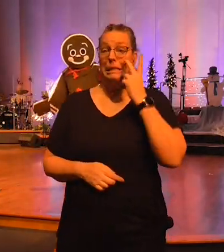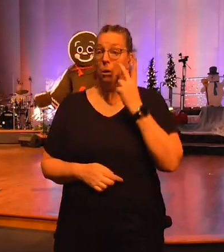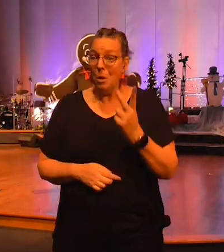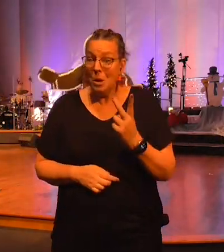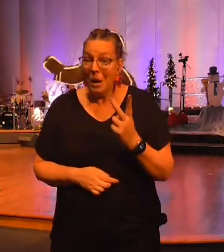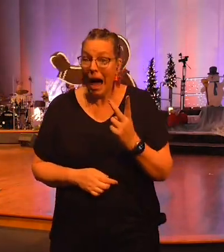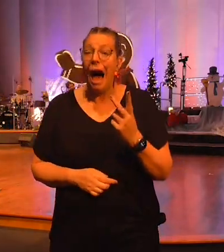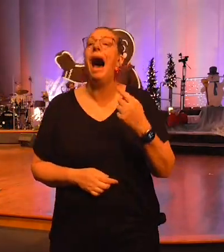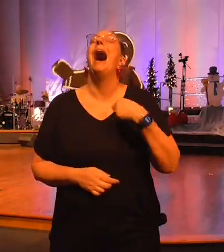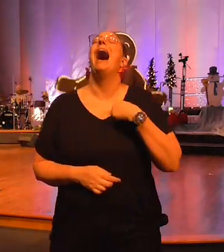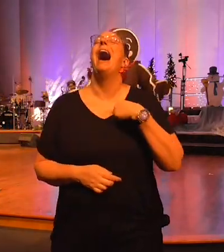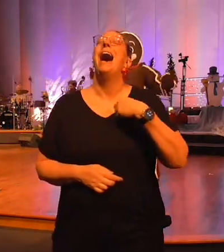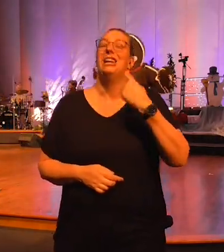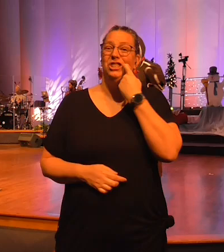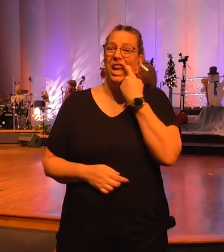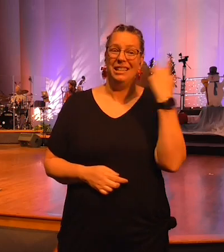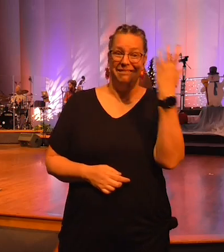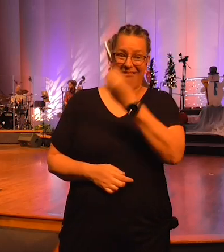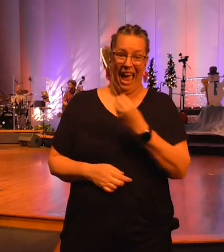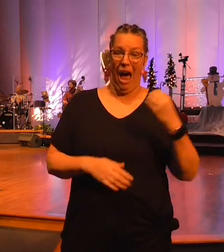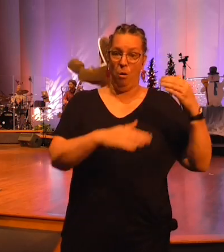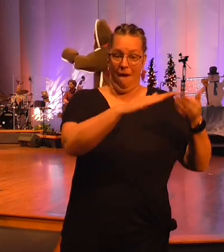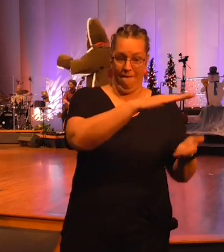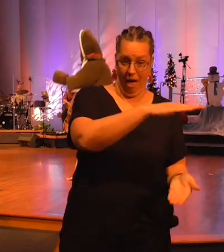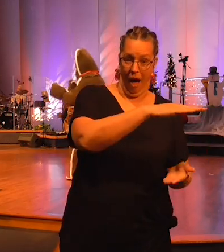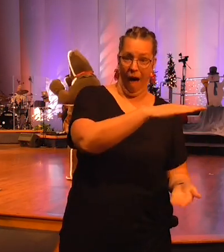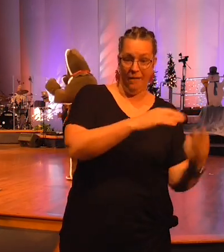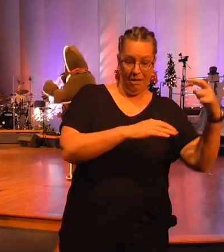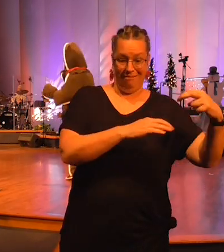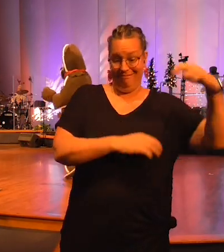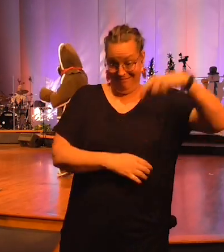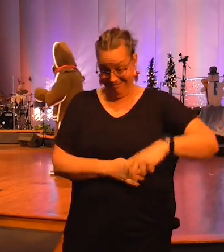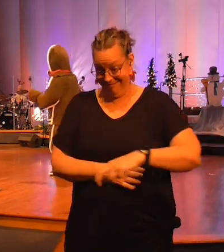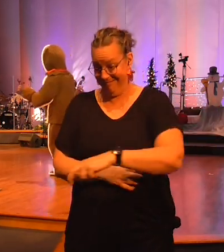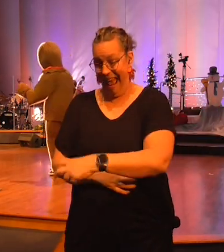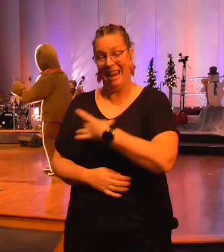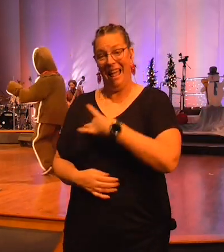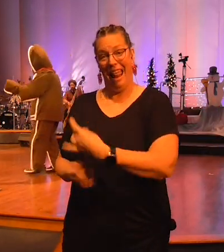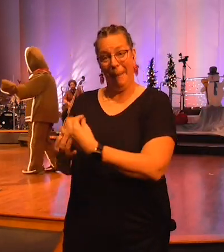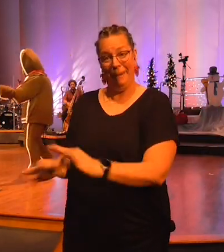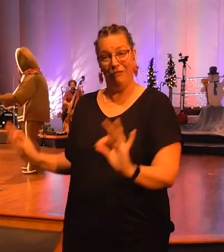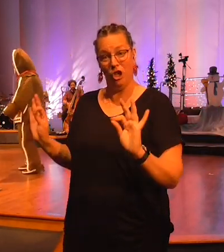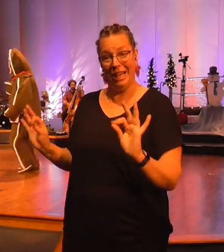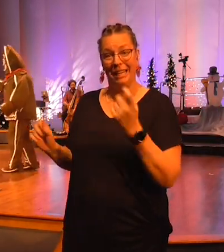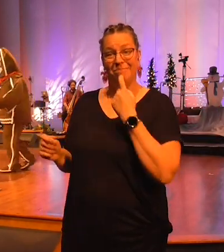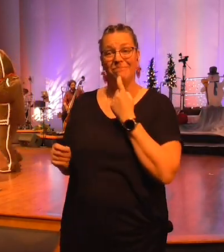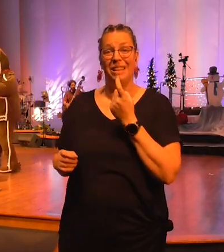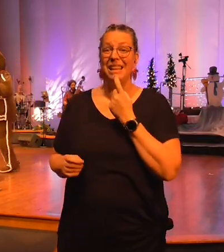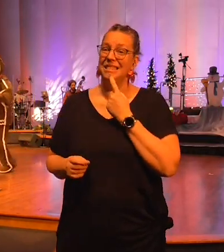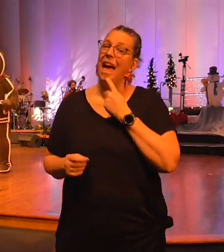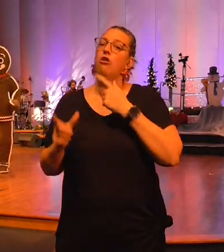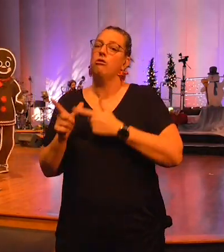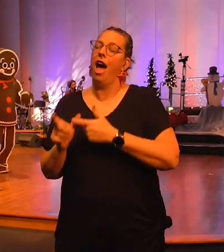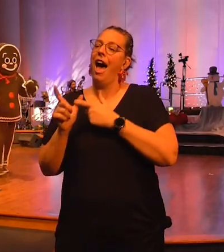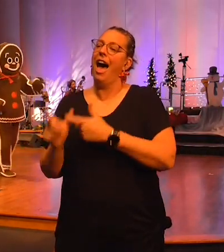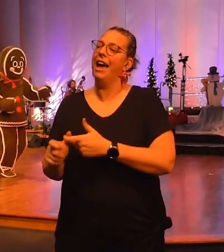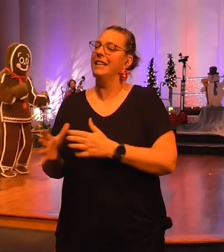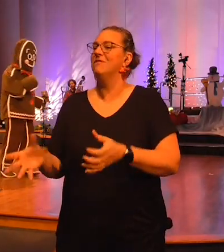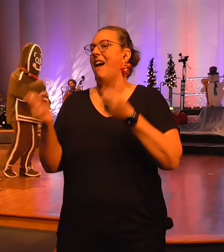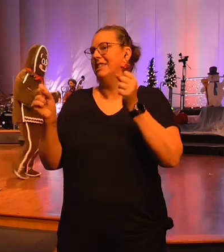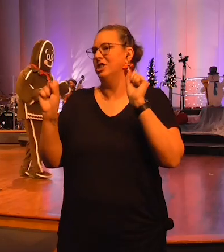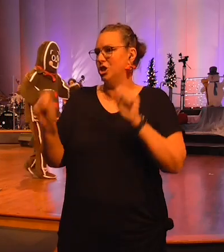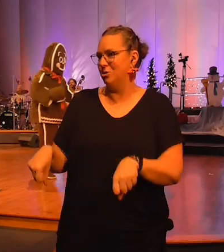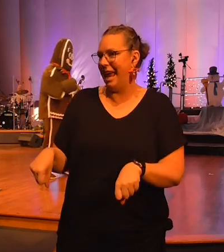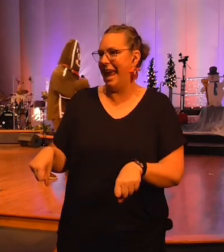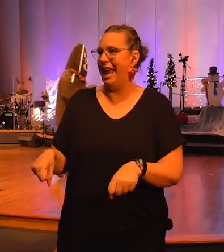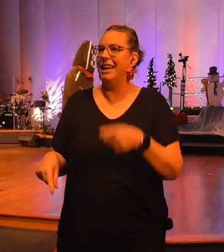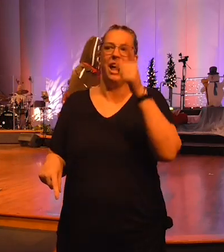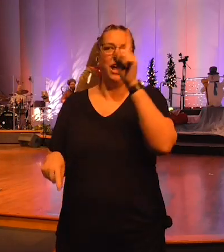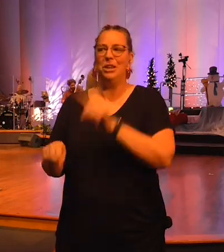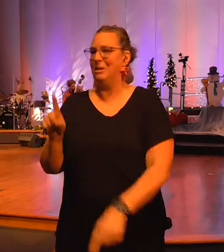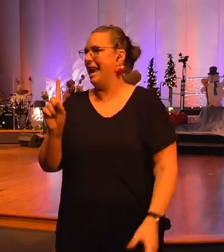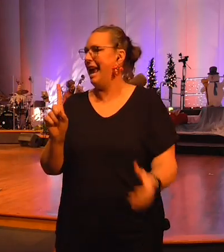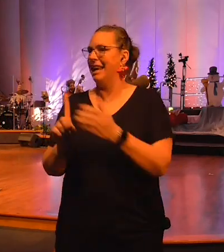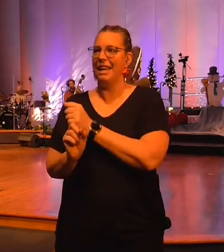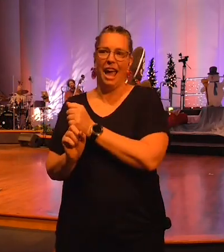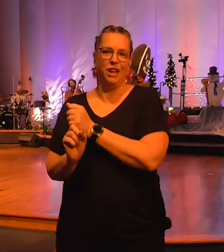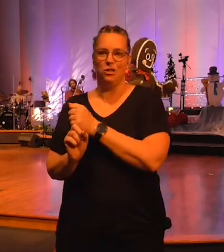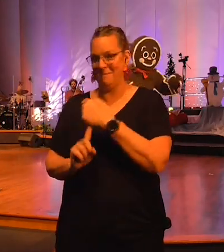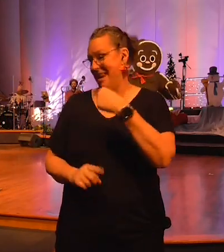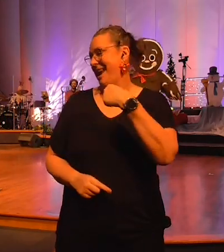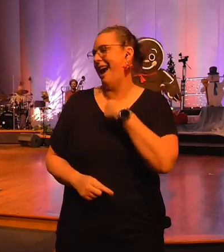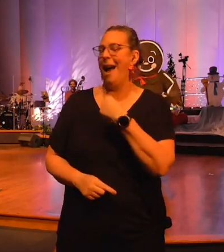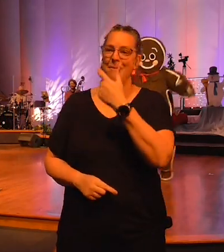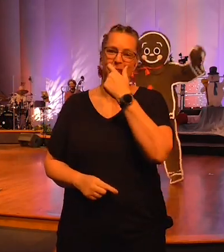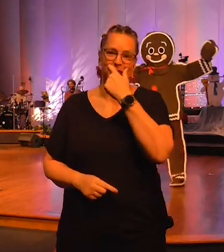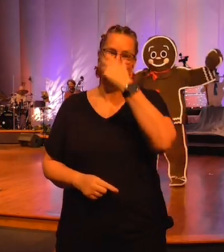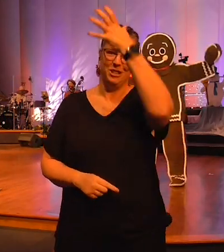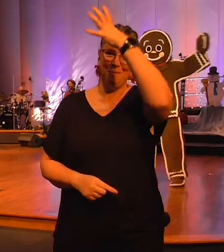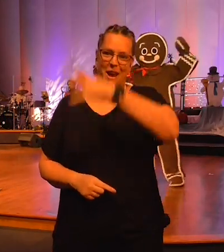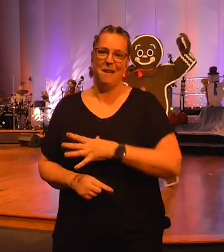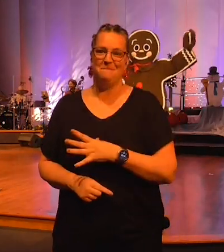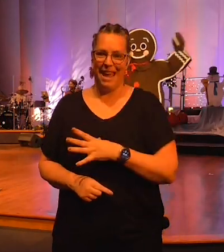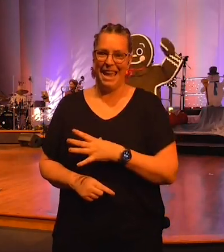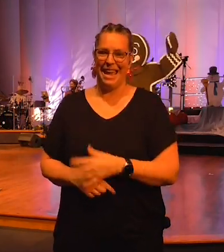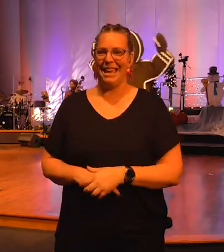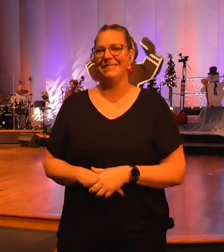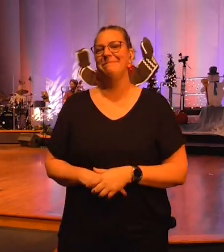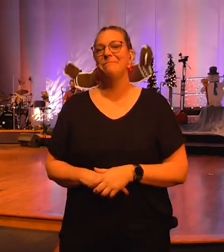mess with me see I just jumped out of the oven I kind of like being free and he said run run